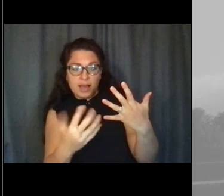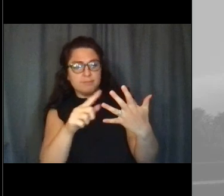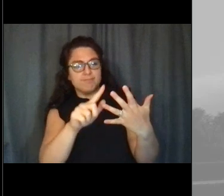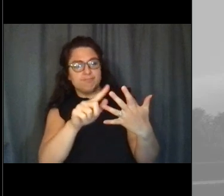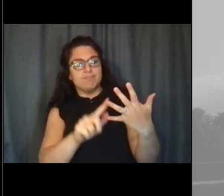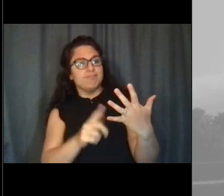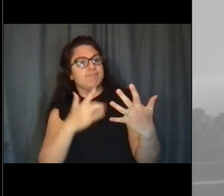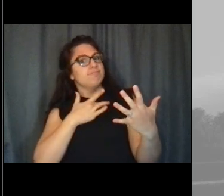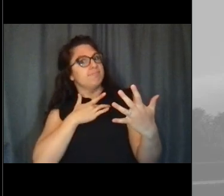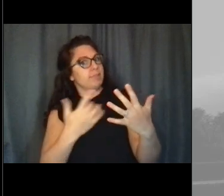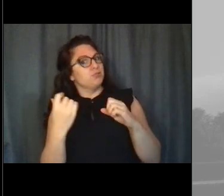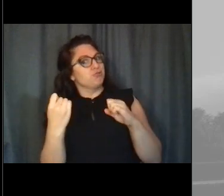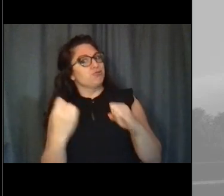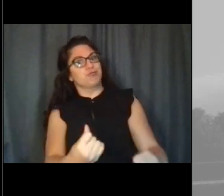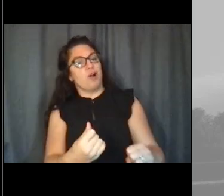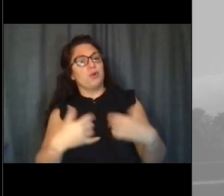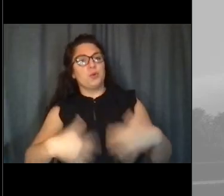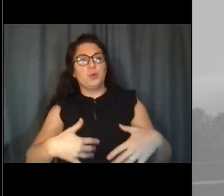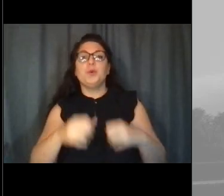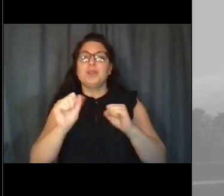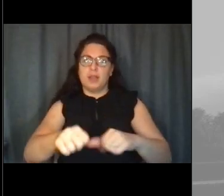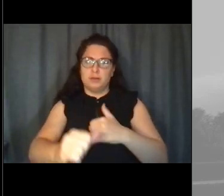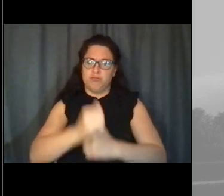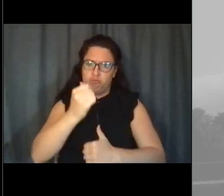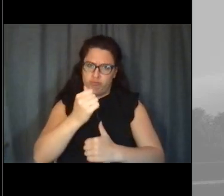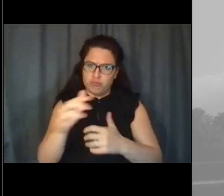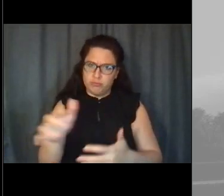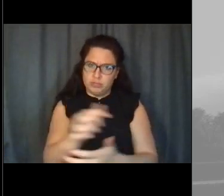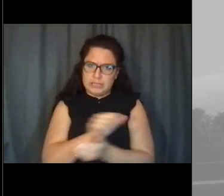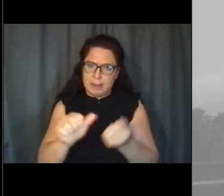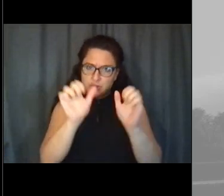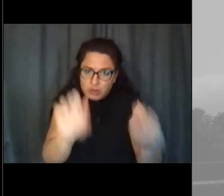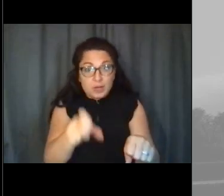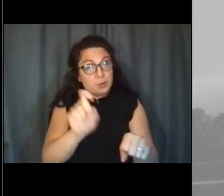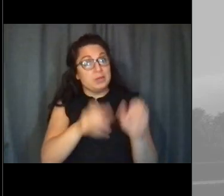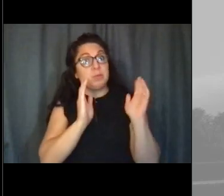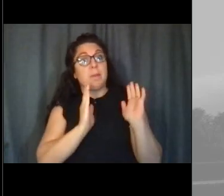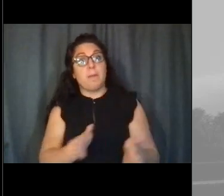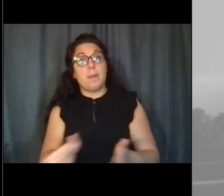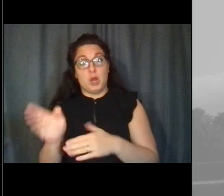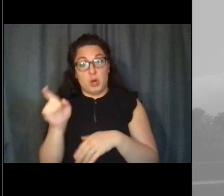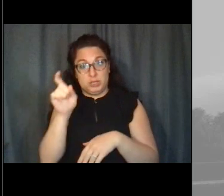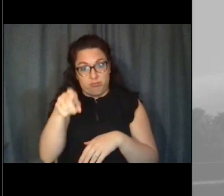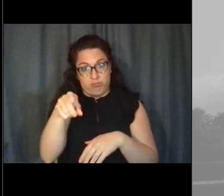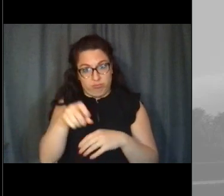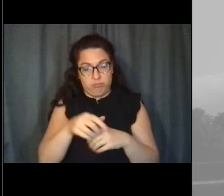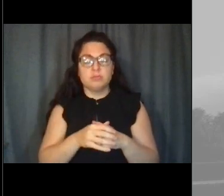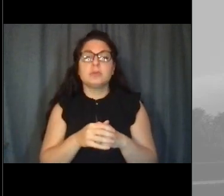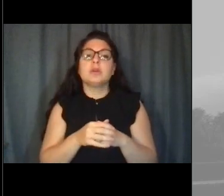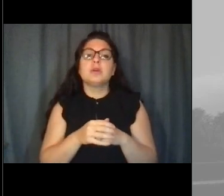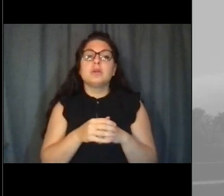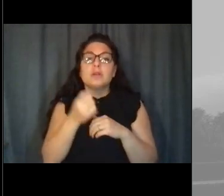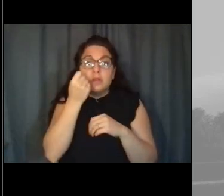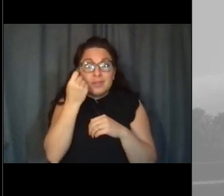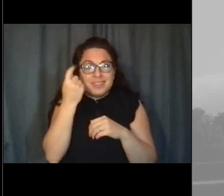They are extremely damaging and it's something that you really, really need to take preparations for and be prepared for because they can cause a lot of damage.